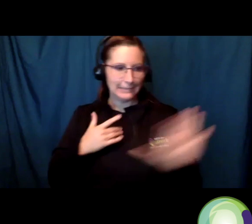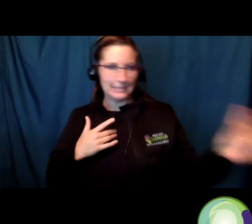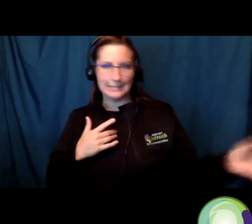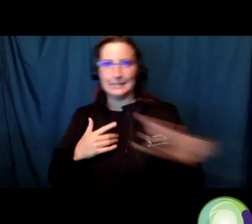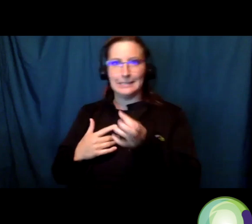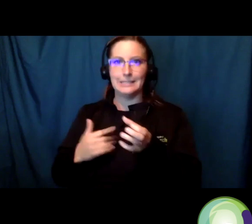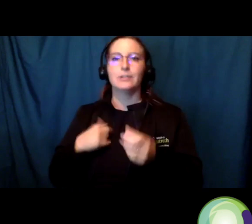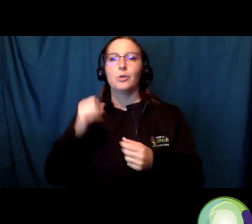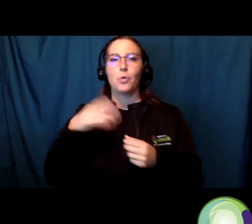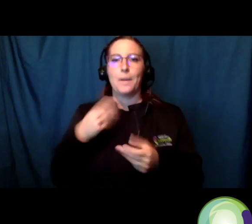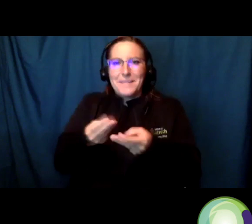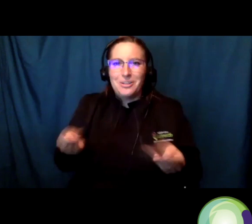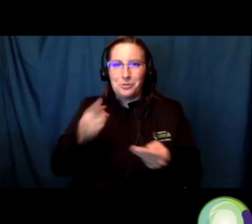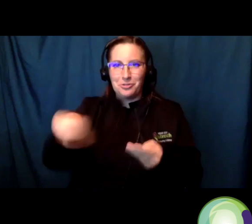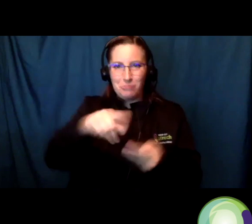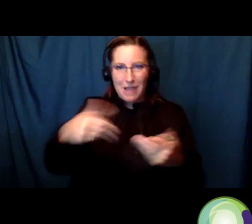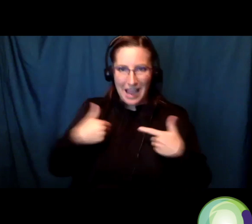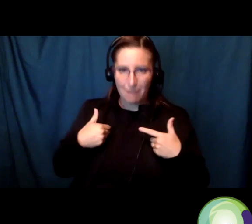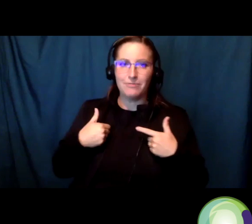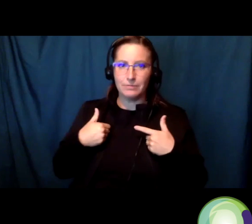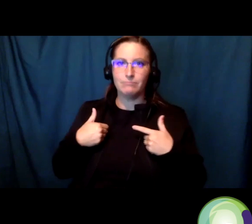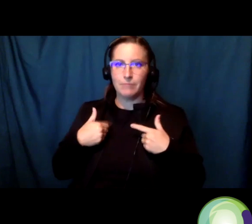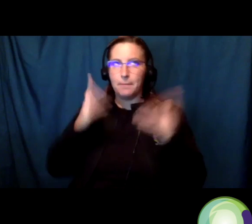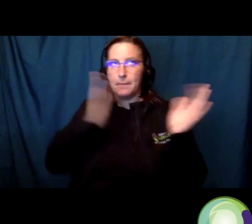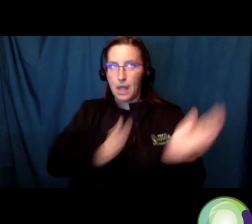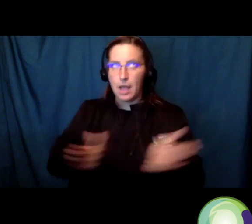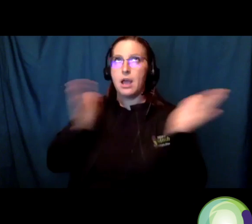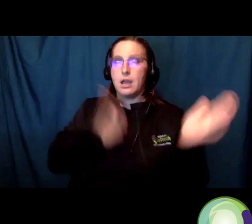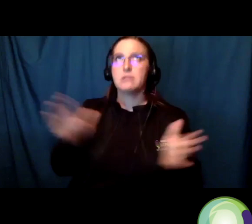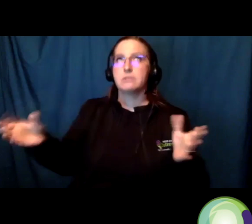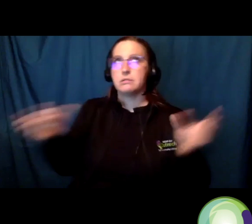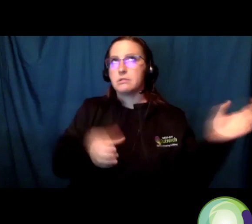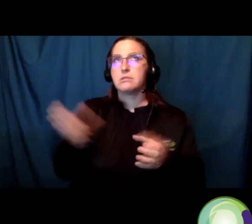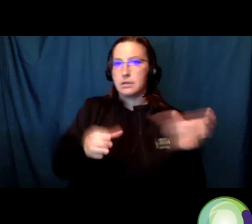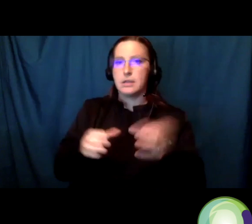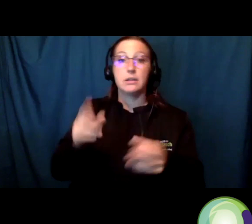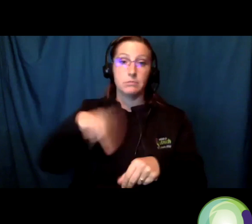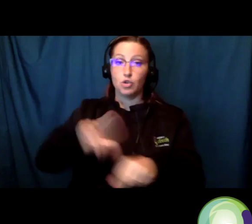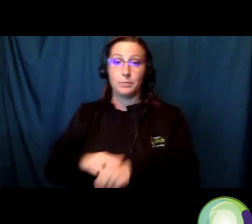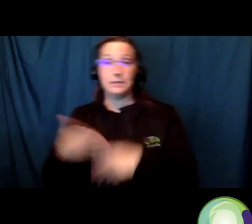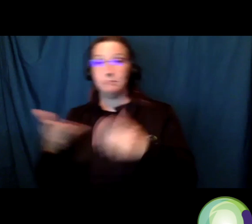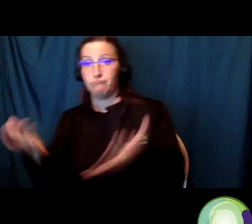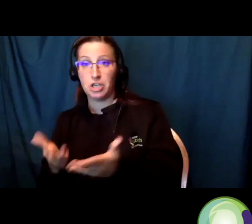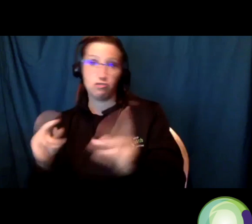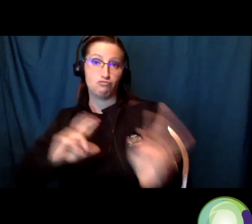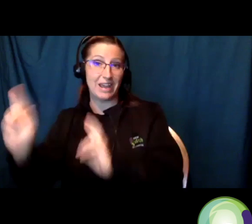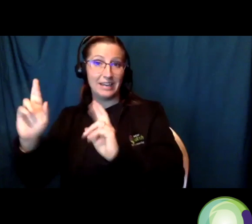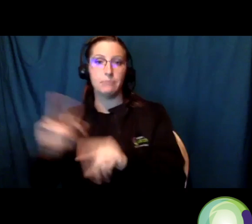you have rather than what you normally have in front of you. That's true you guys are in for a challenge.